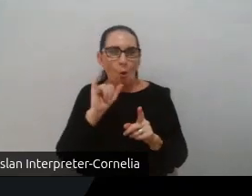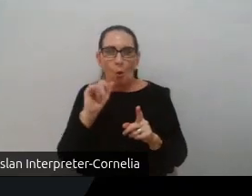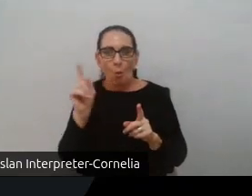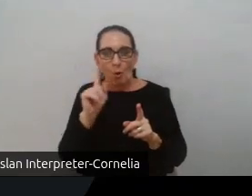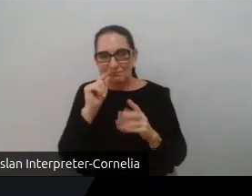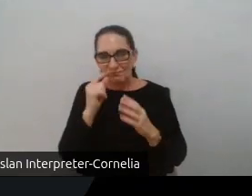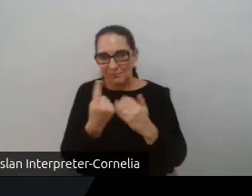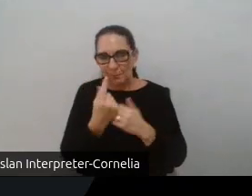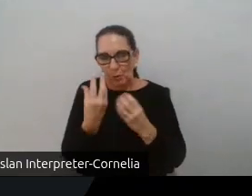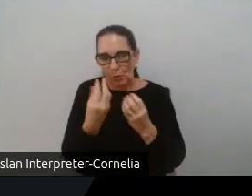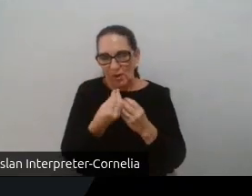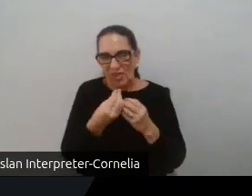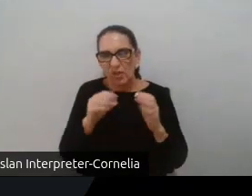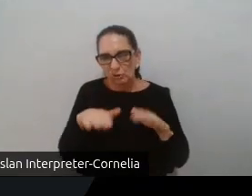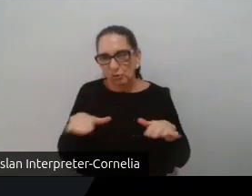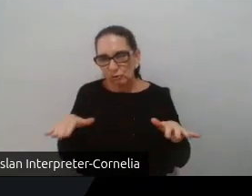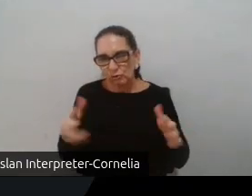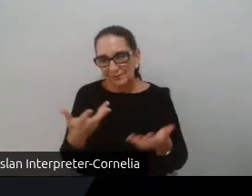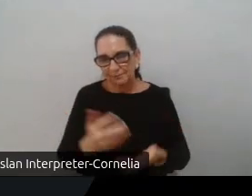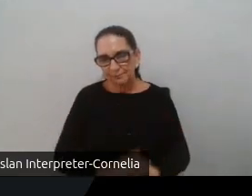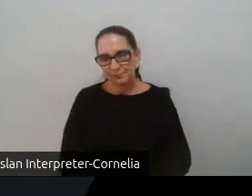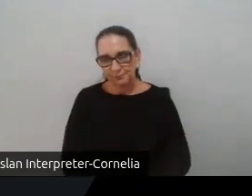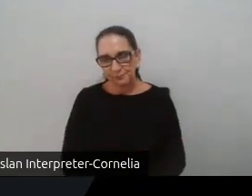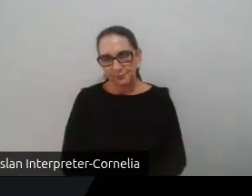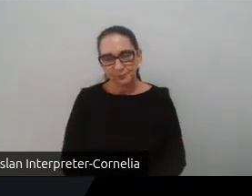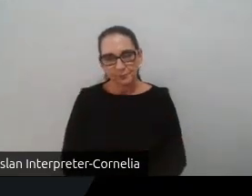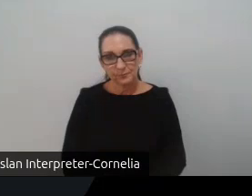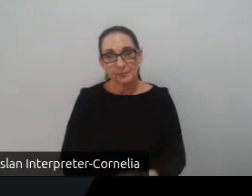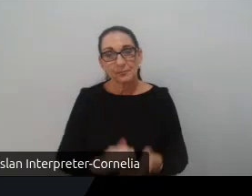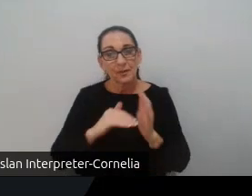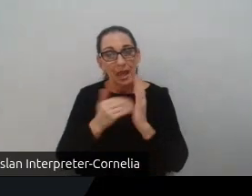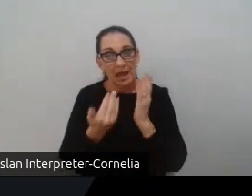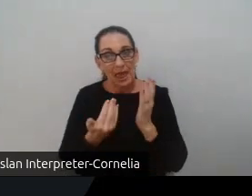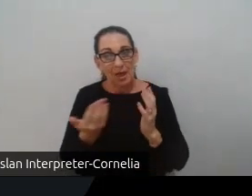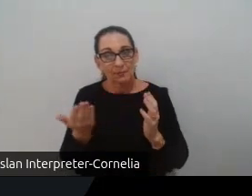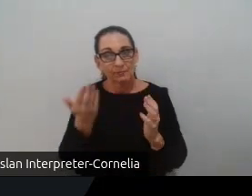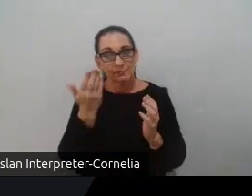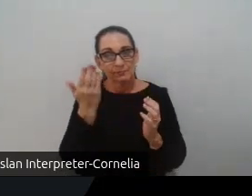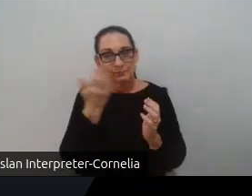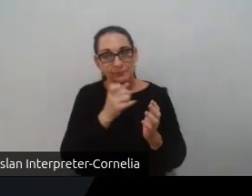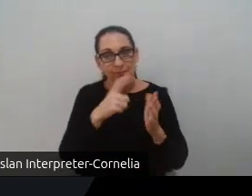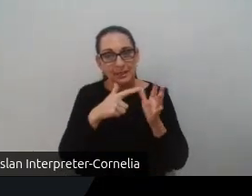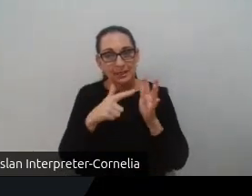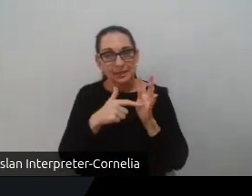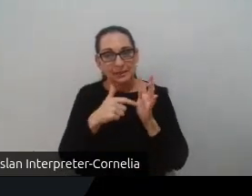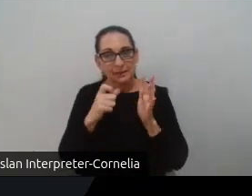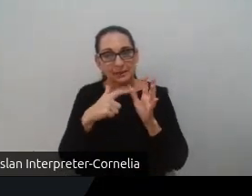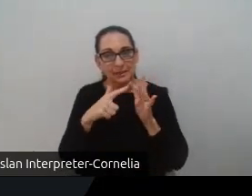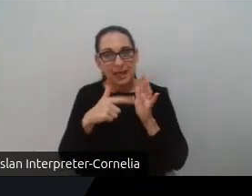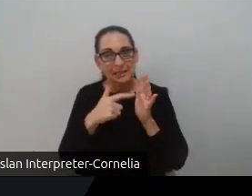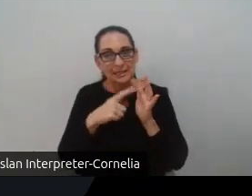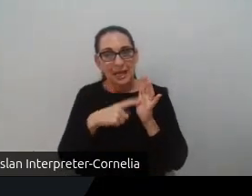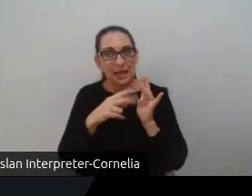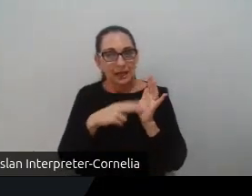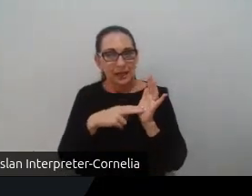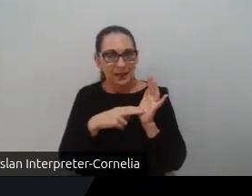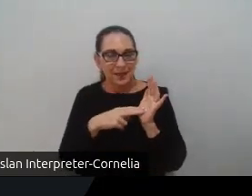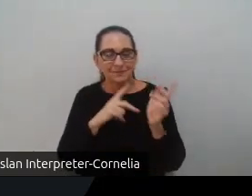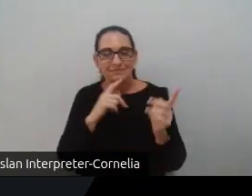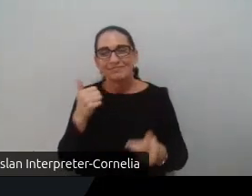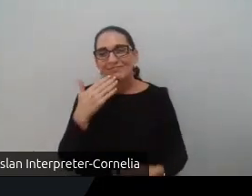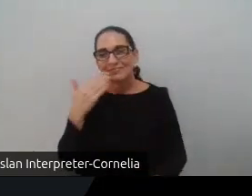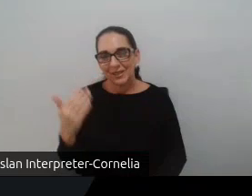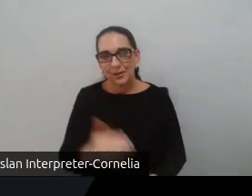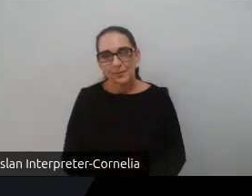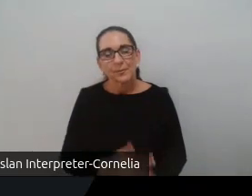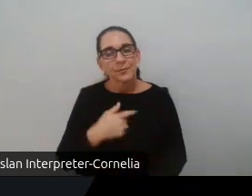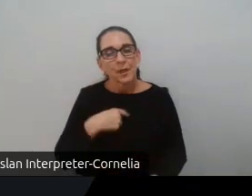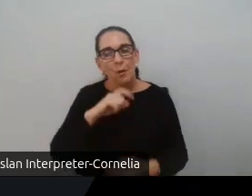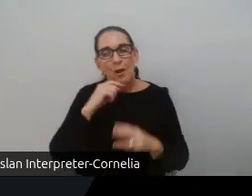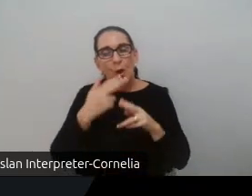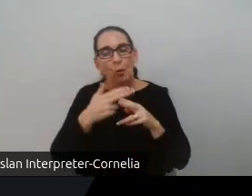Um now I will pass it on to Caitlin. Thank you. Um so I'm going to quickly talk about Blurred Borders